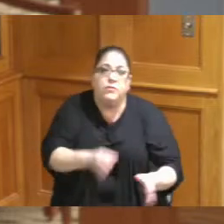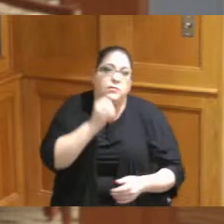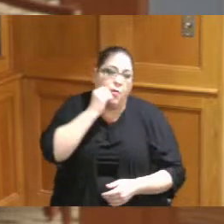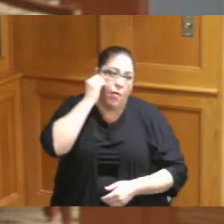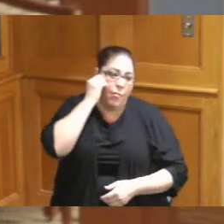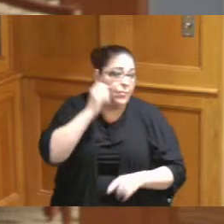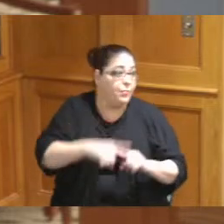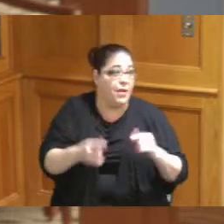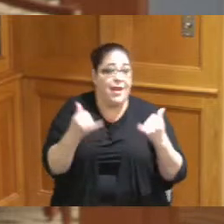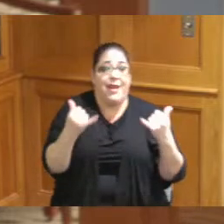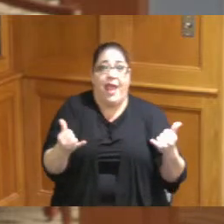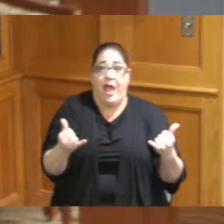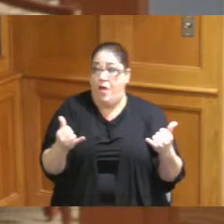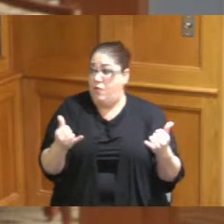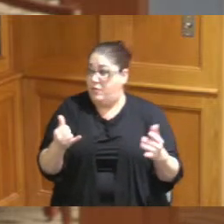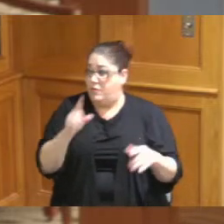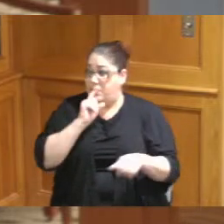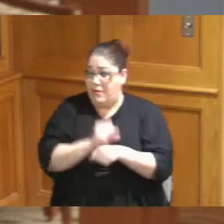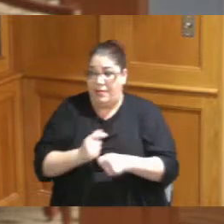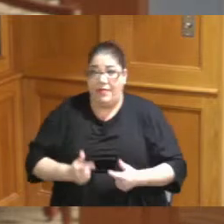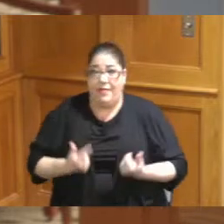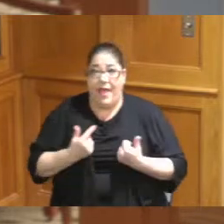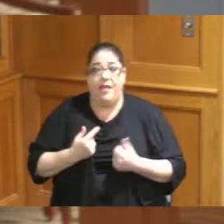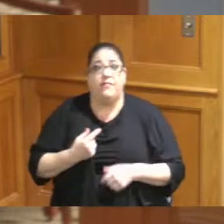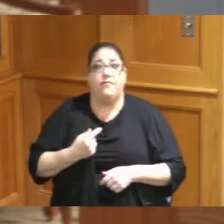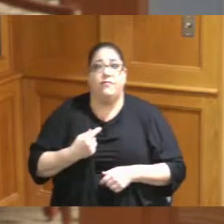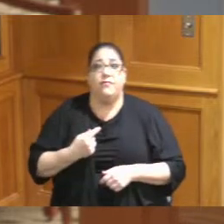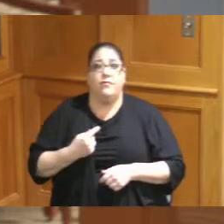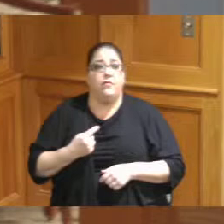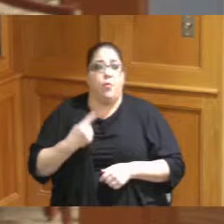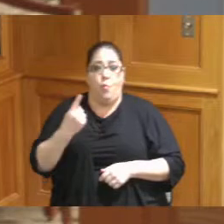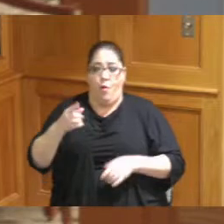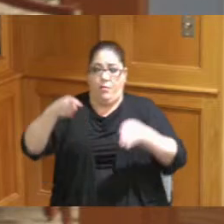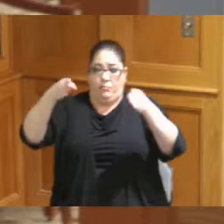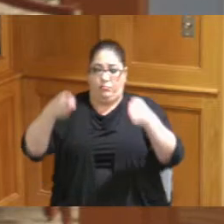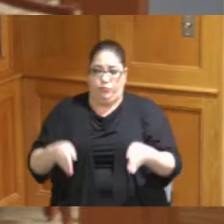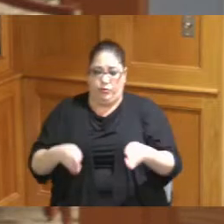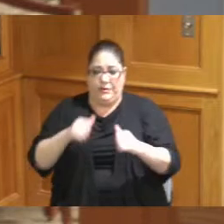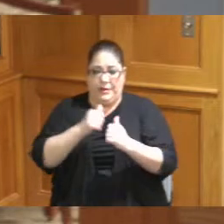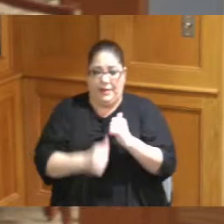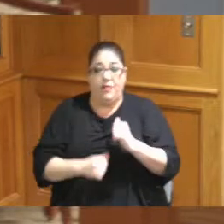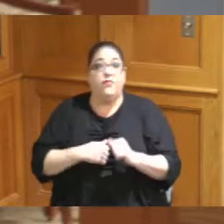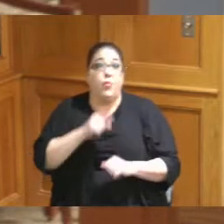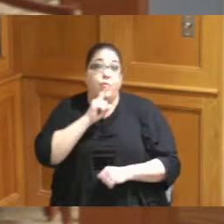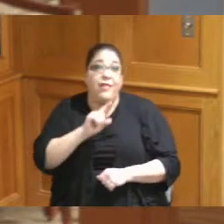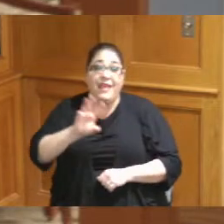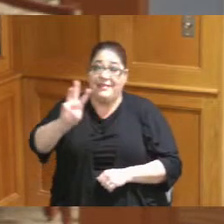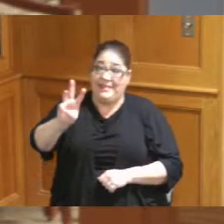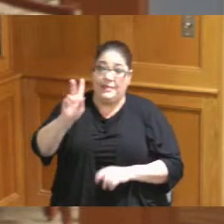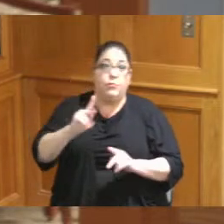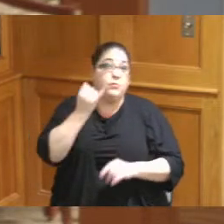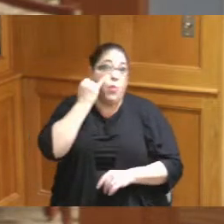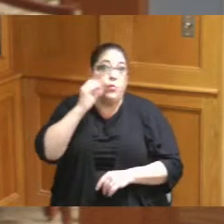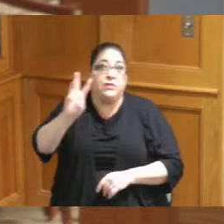is we serve about one person in a prevention program for every six to end up on the street